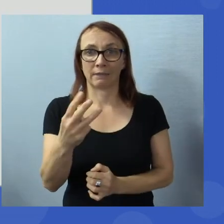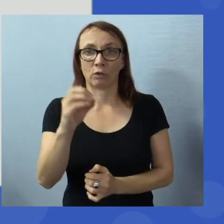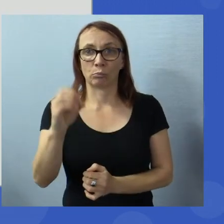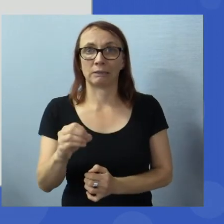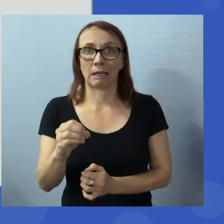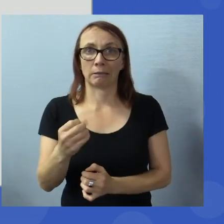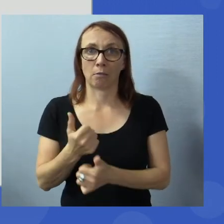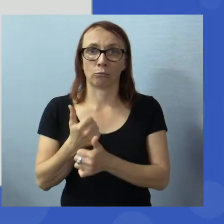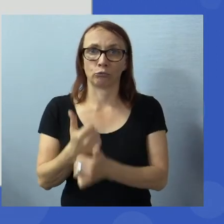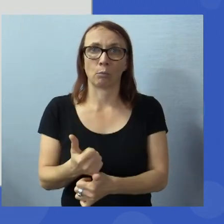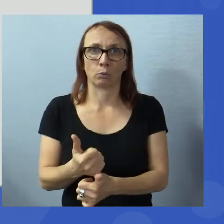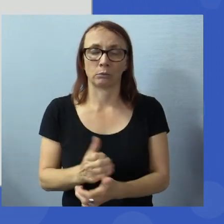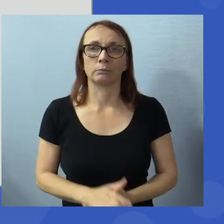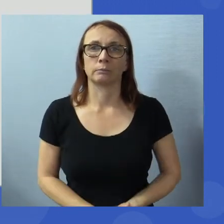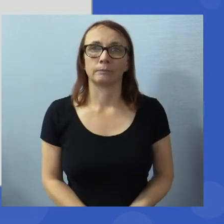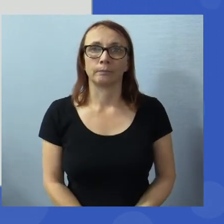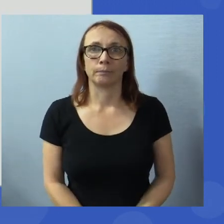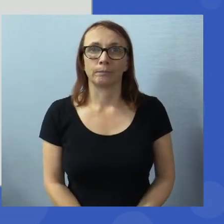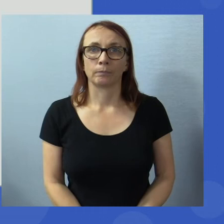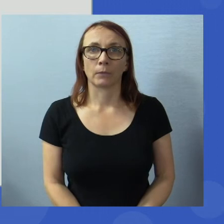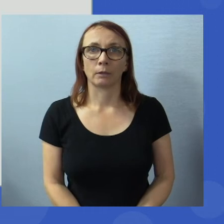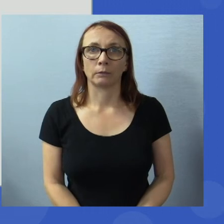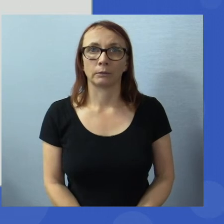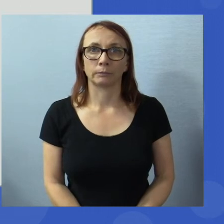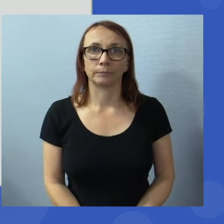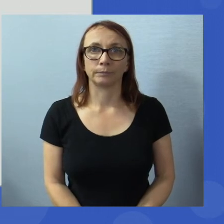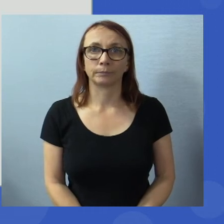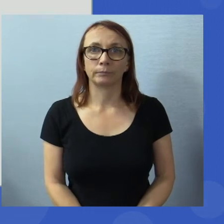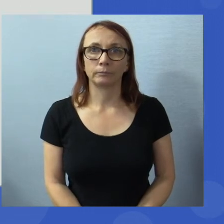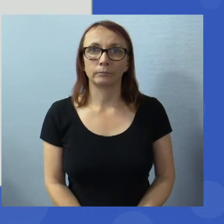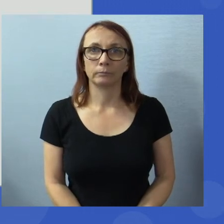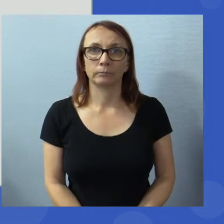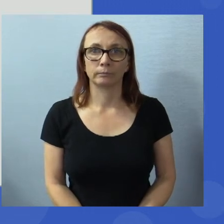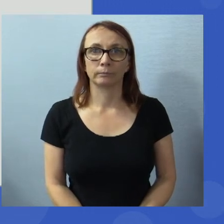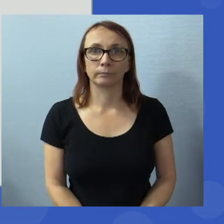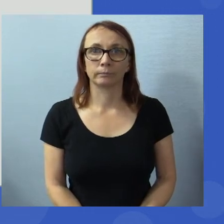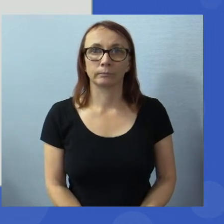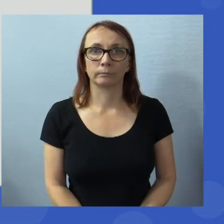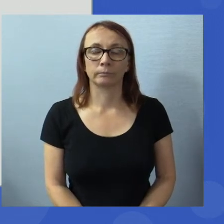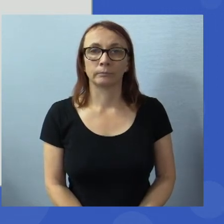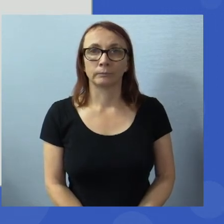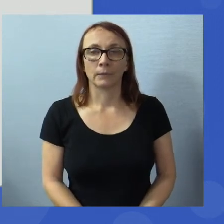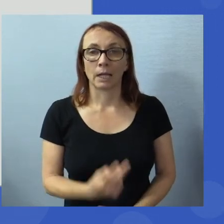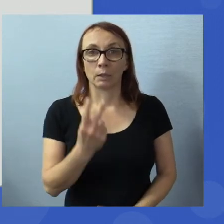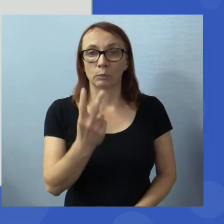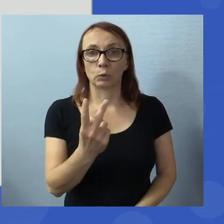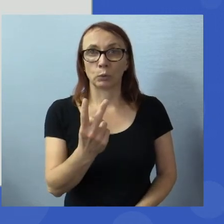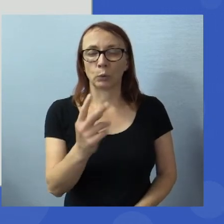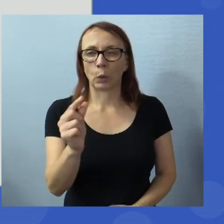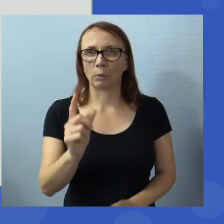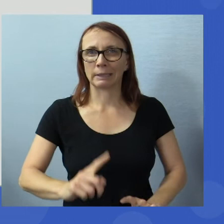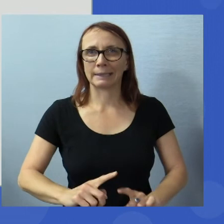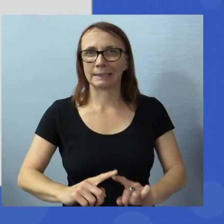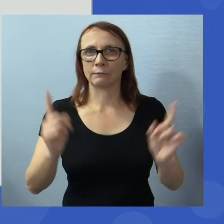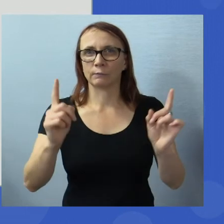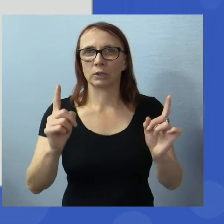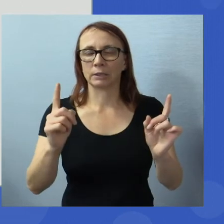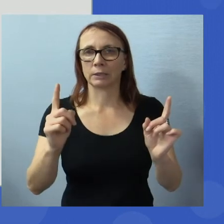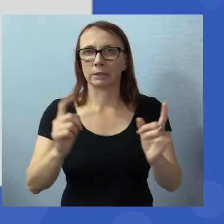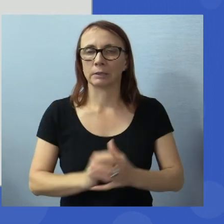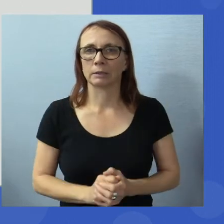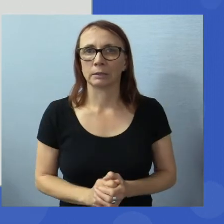endorsed statement one number two a slightly different makeup again falling